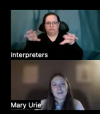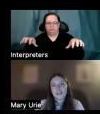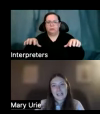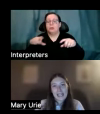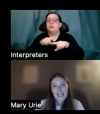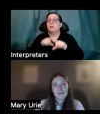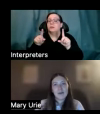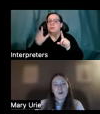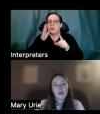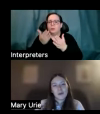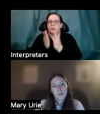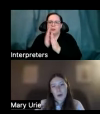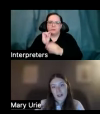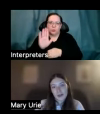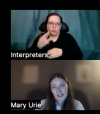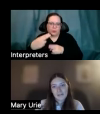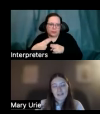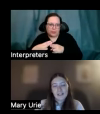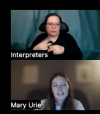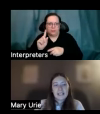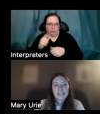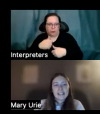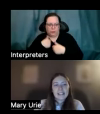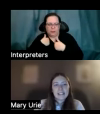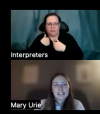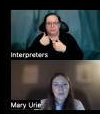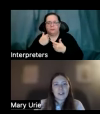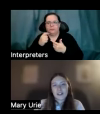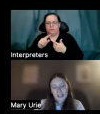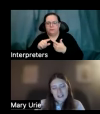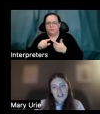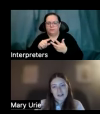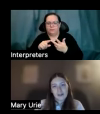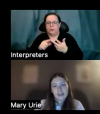for your name, where you live, and which legislator you want to